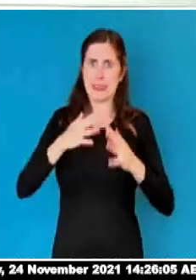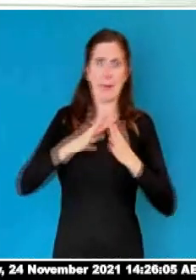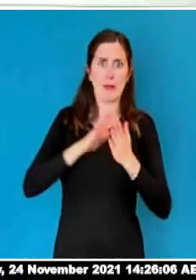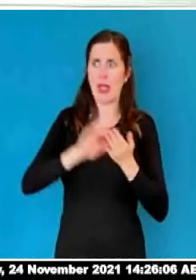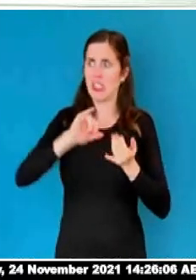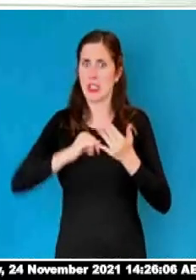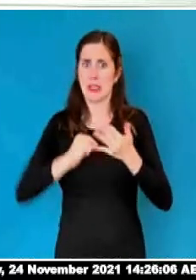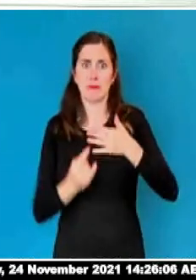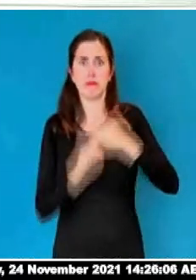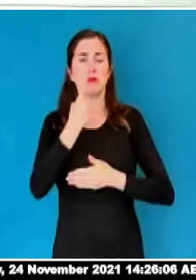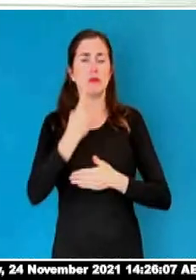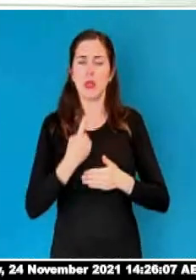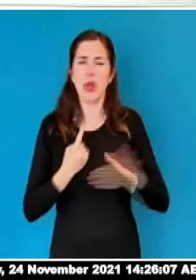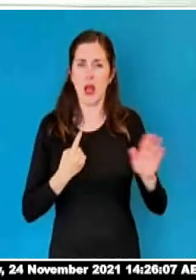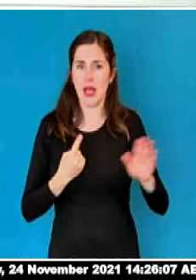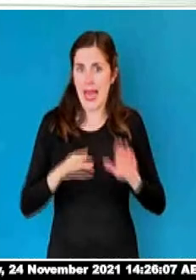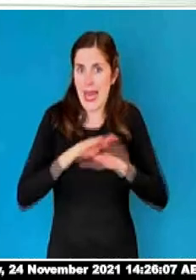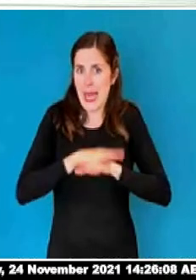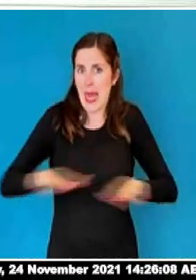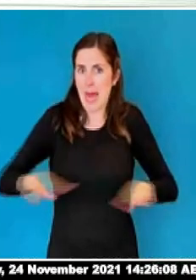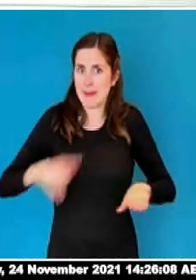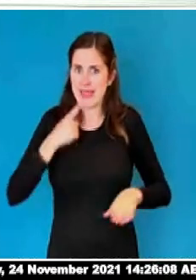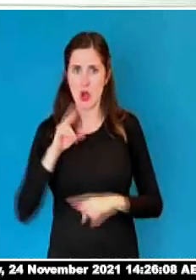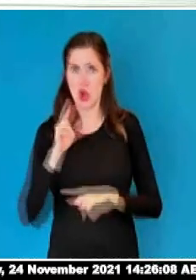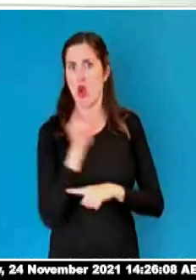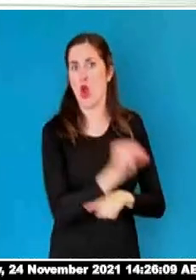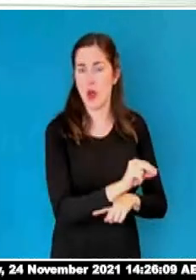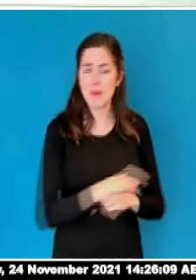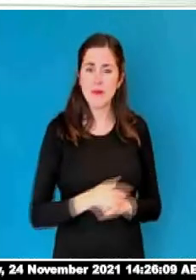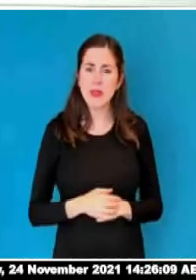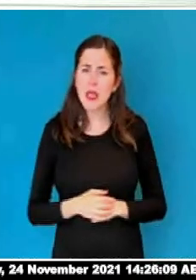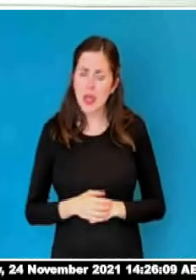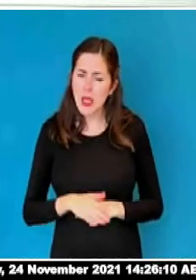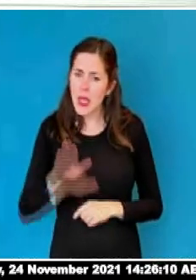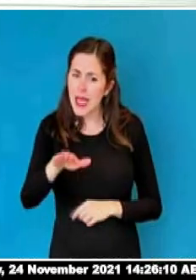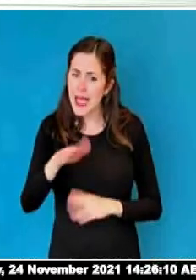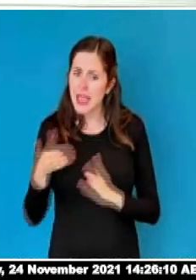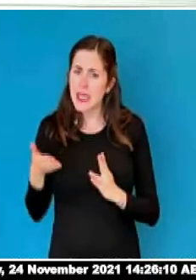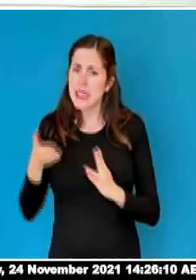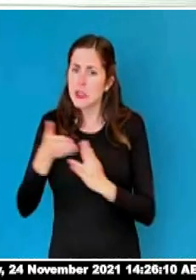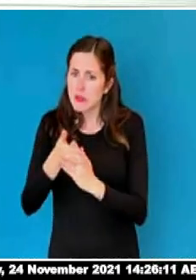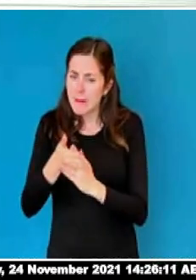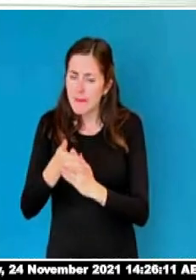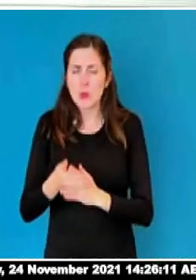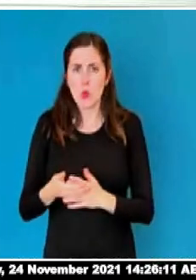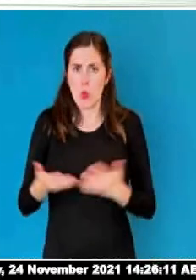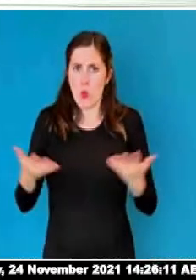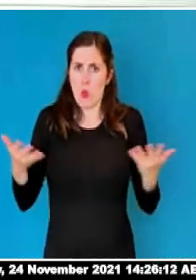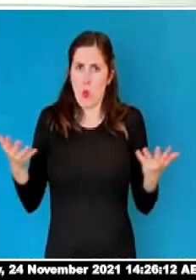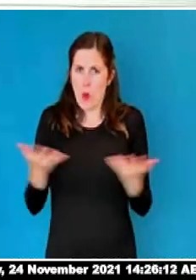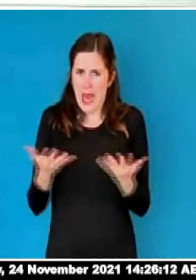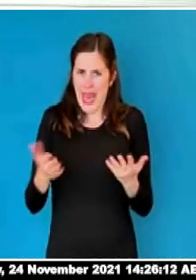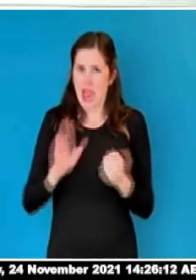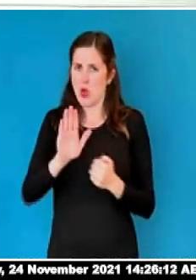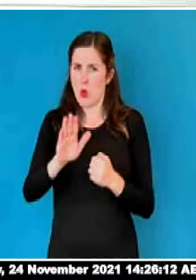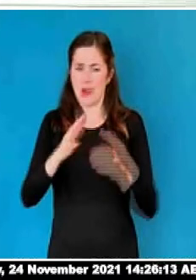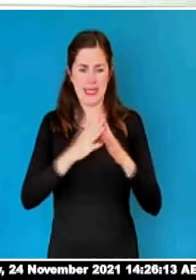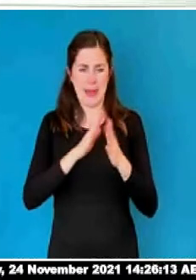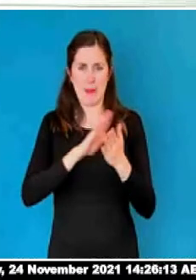risk, whether to themselves or others. Can you tell me where in the Work Health and Safety Act does it require --- and